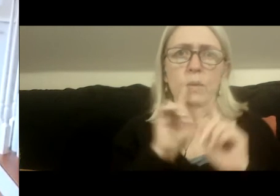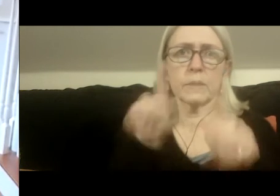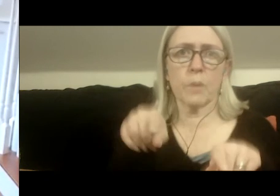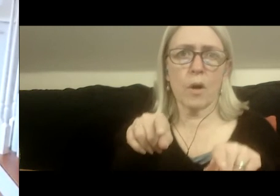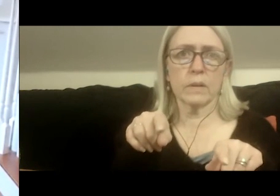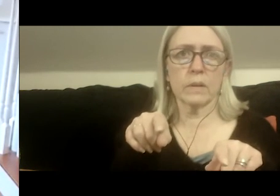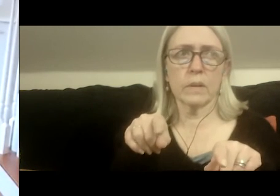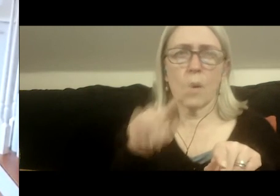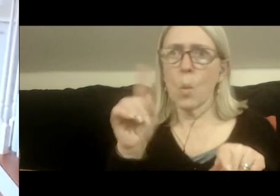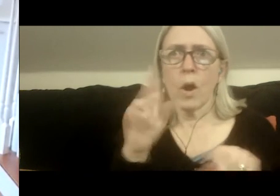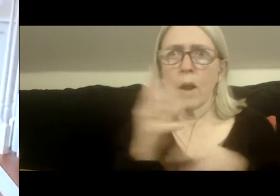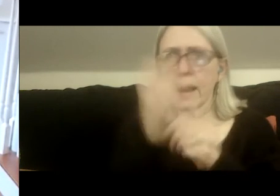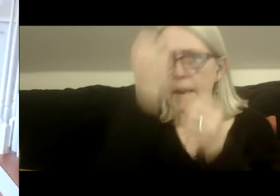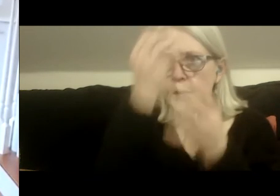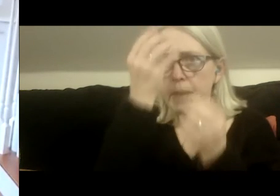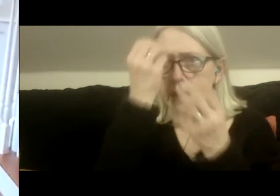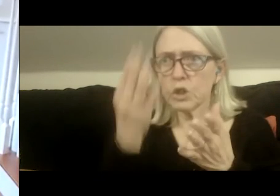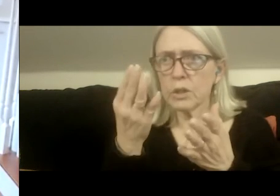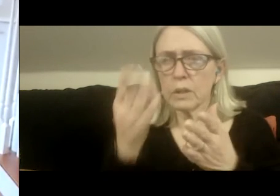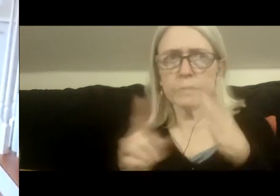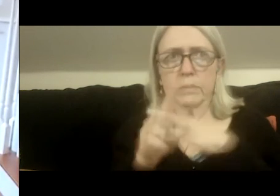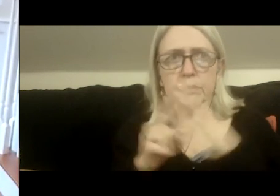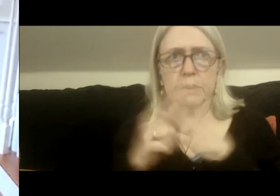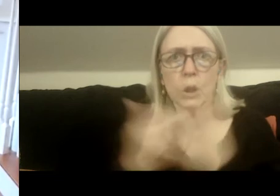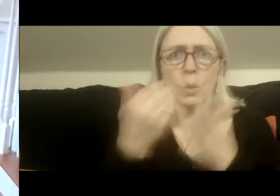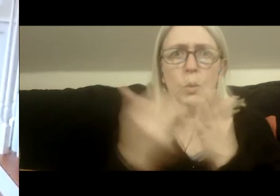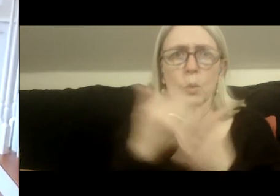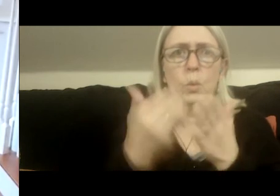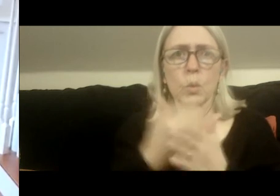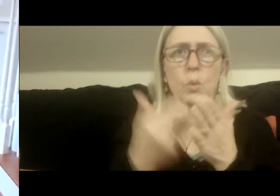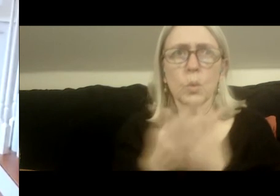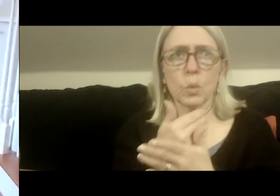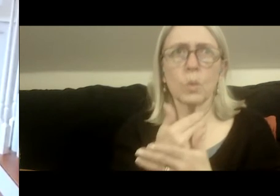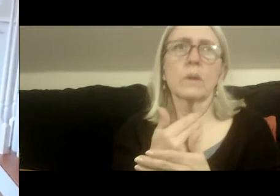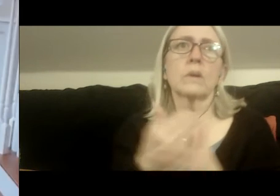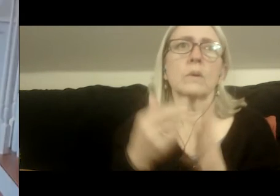on emerging and constantly evolving safety guidelines and recommendations.